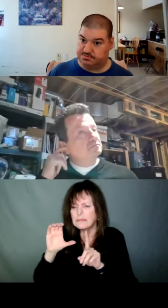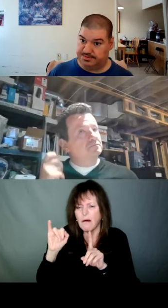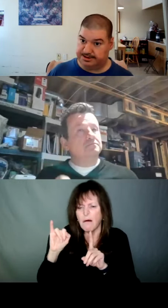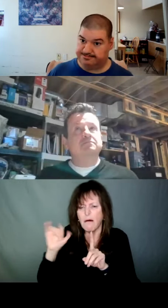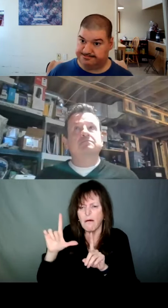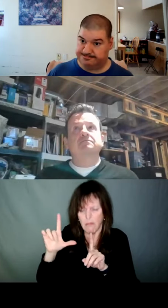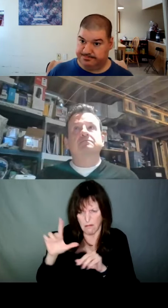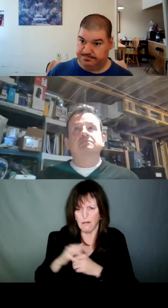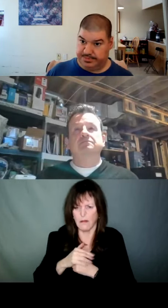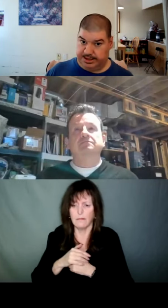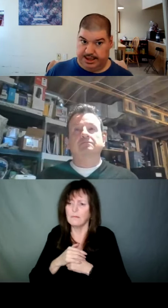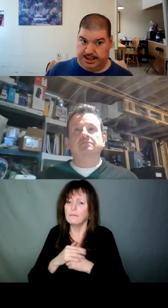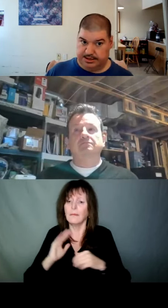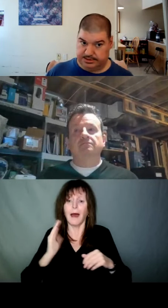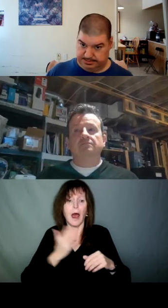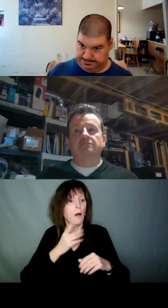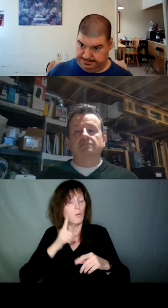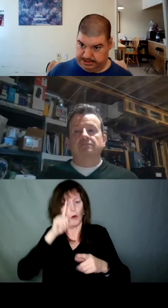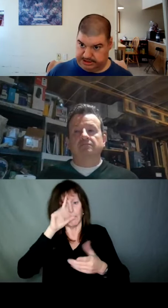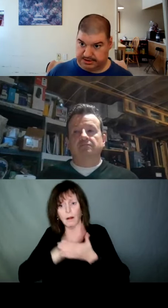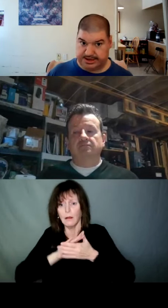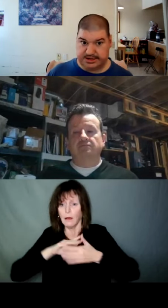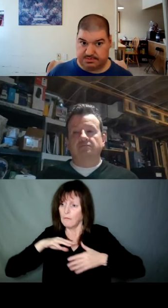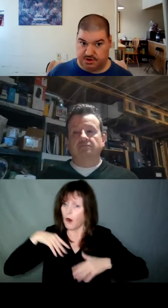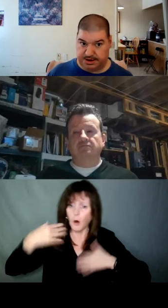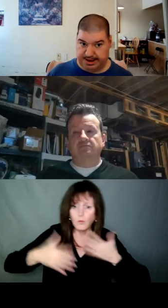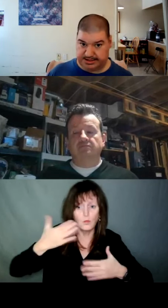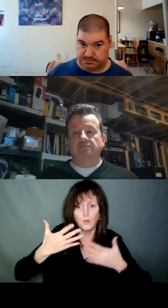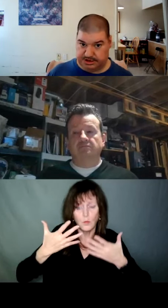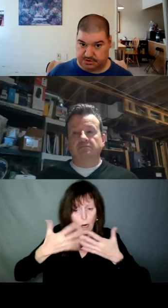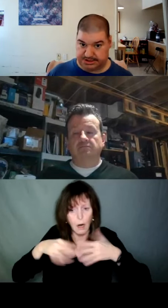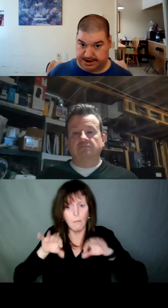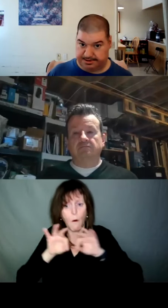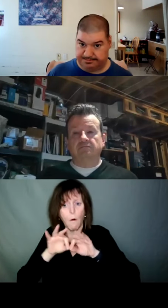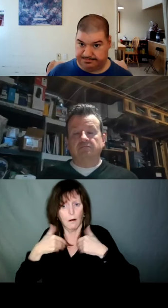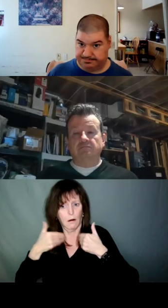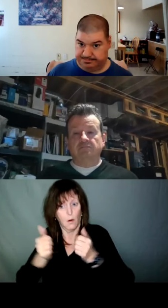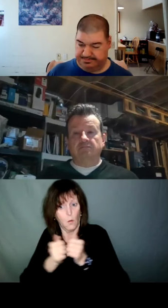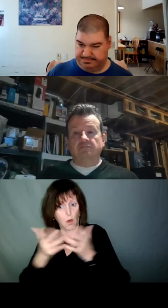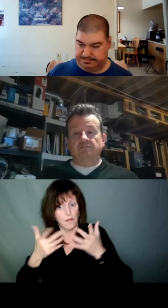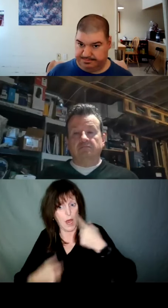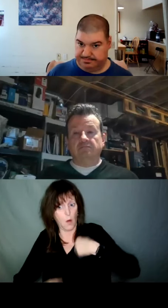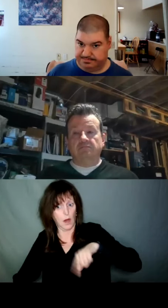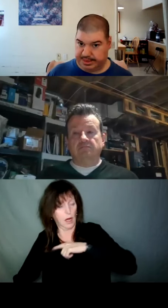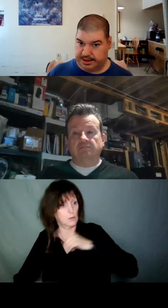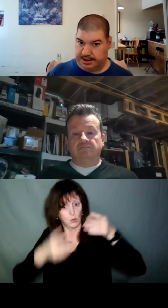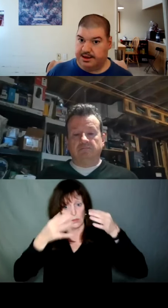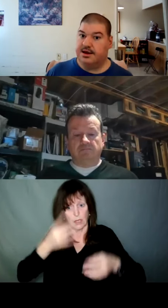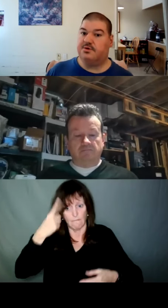Toronto .